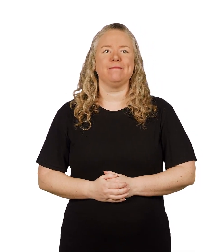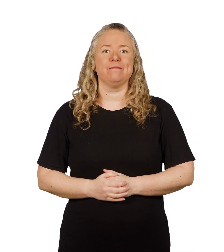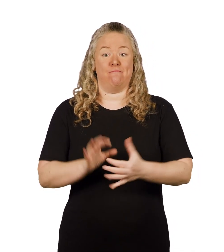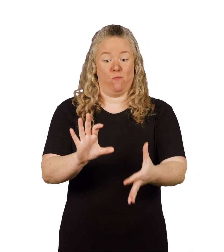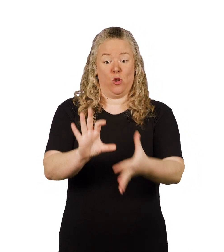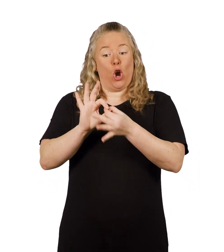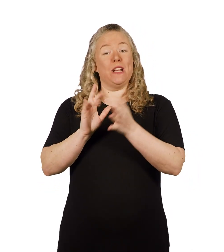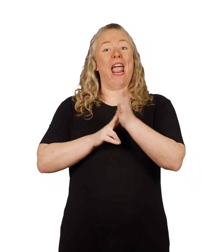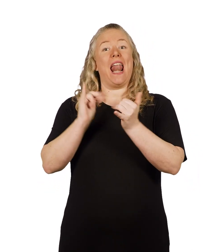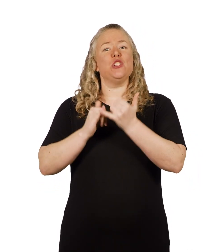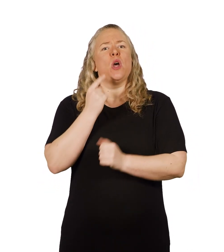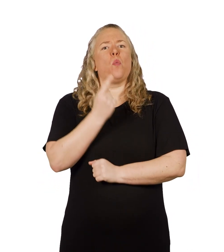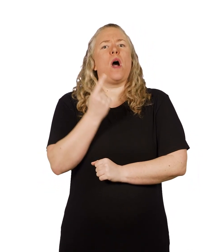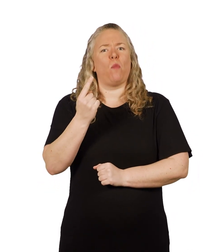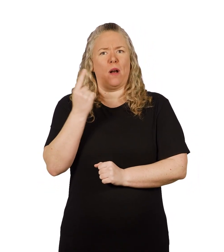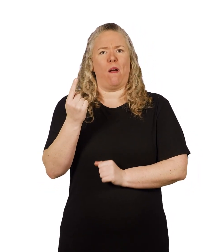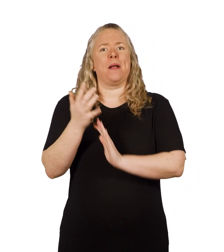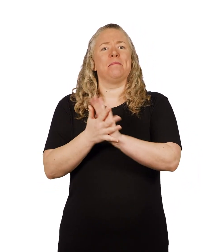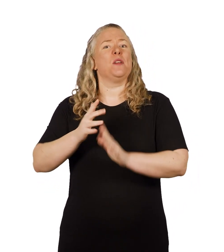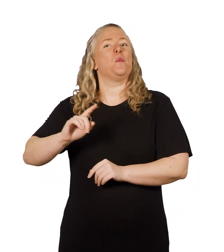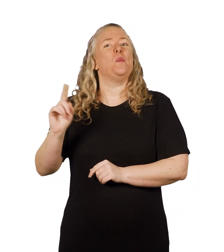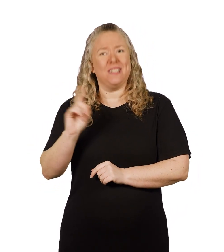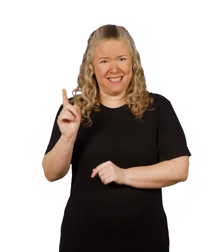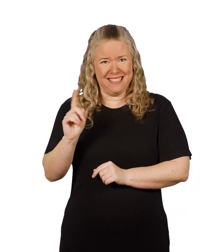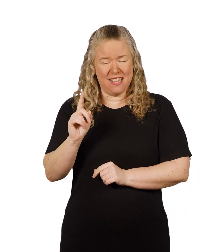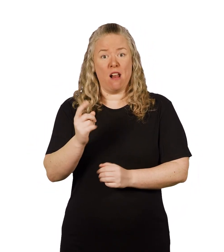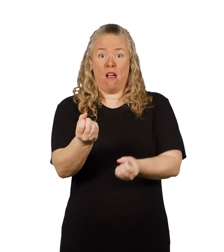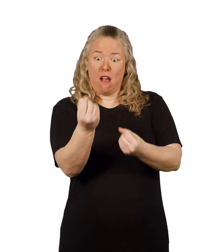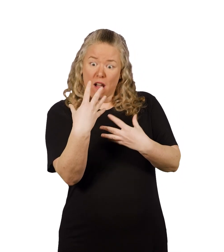Contacting NHS 111 makes it easier for you